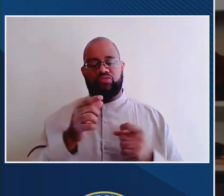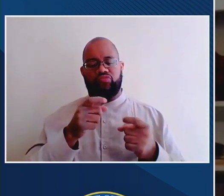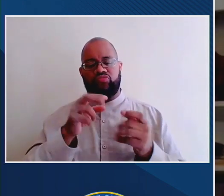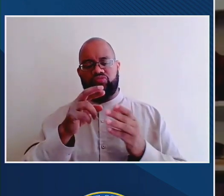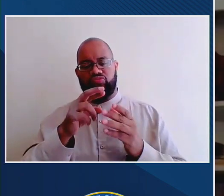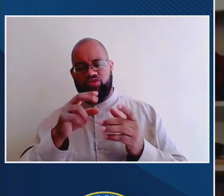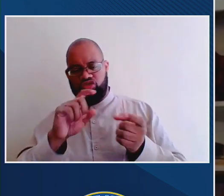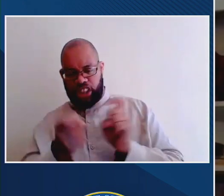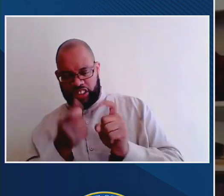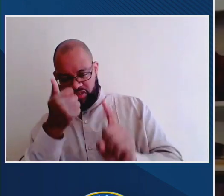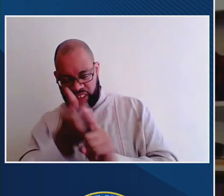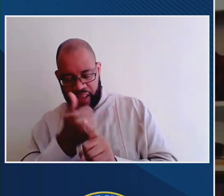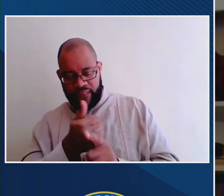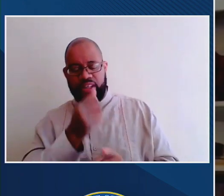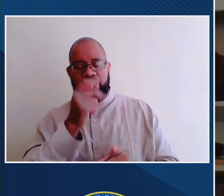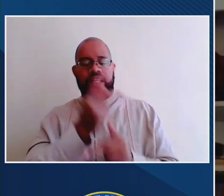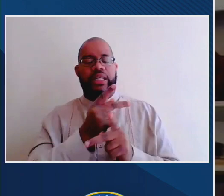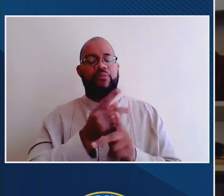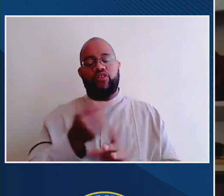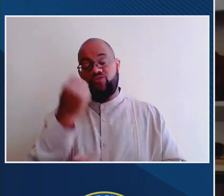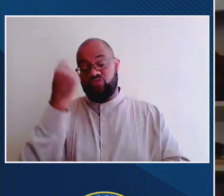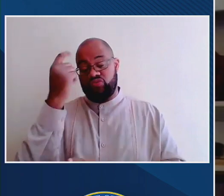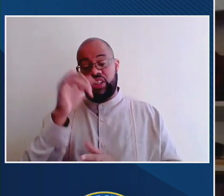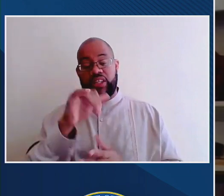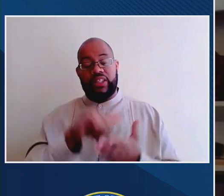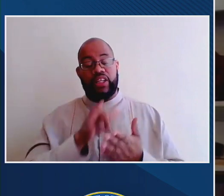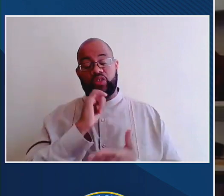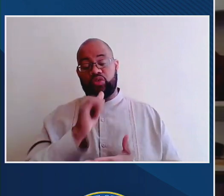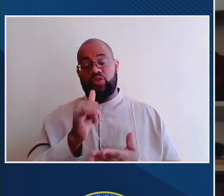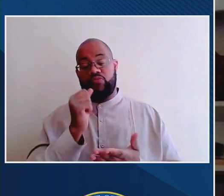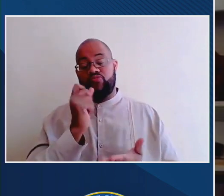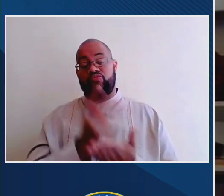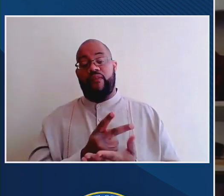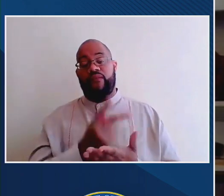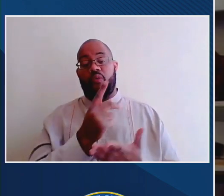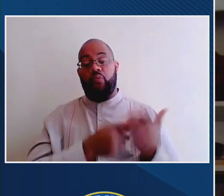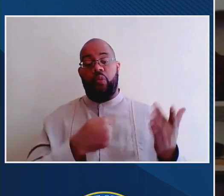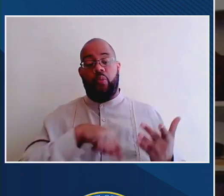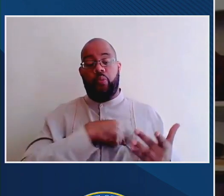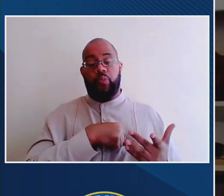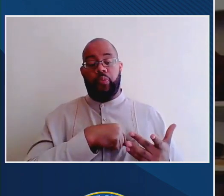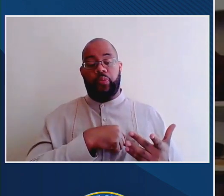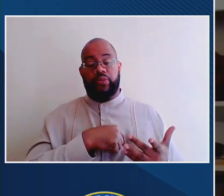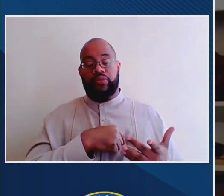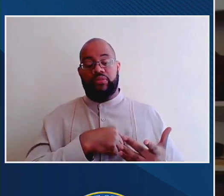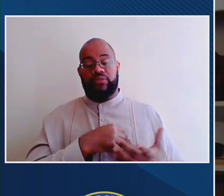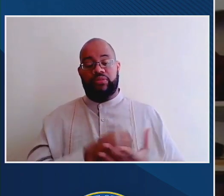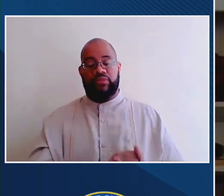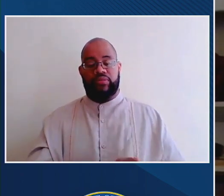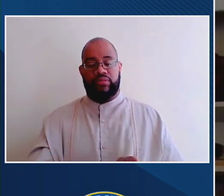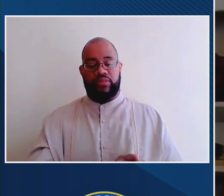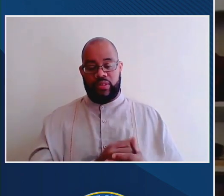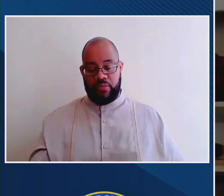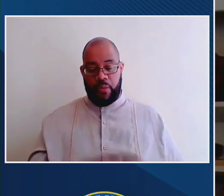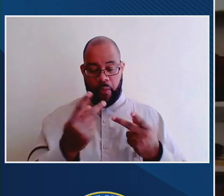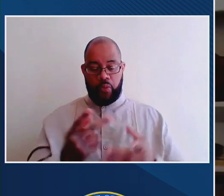Keeping in mind that if you don't approve of what we have proposed here or have a